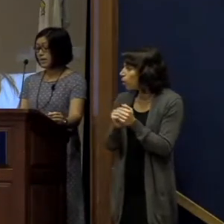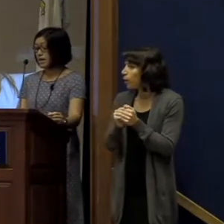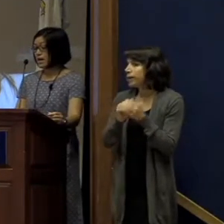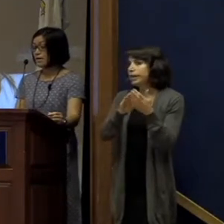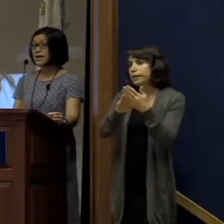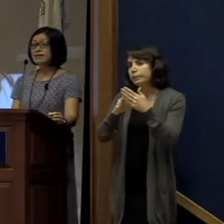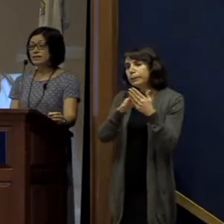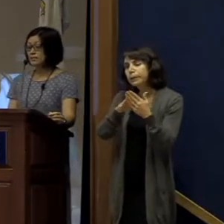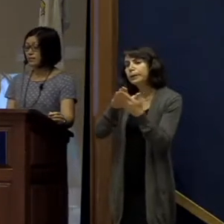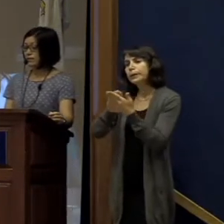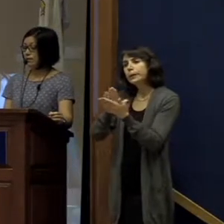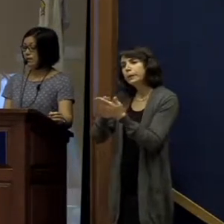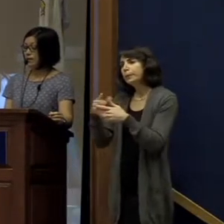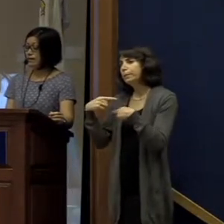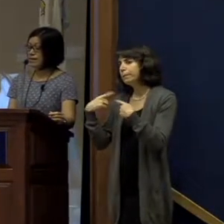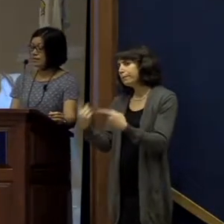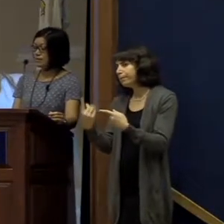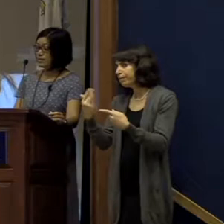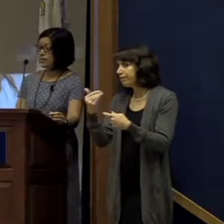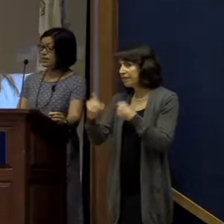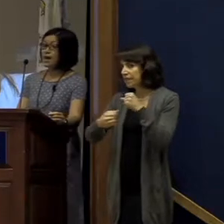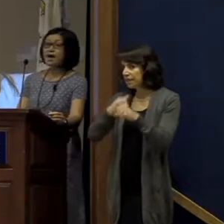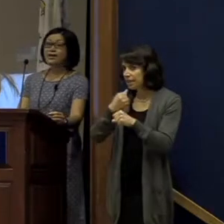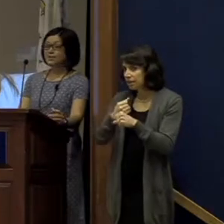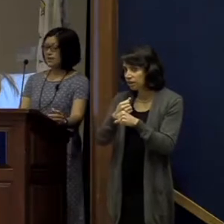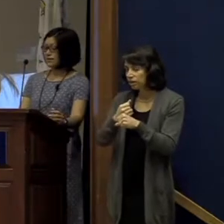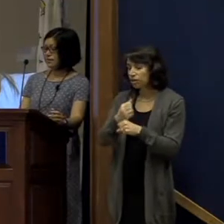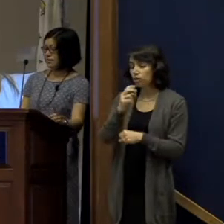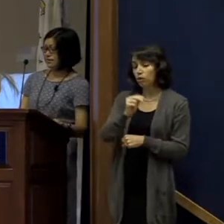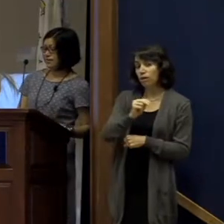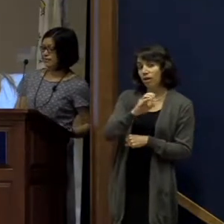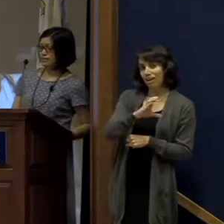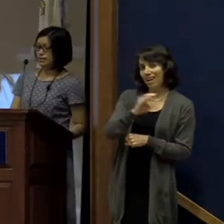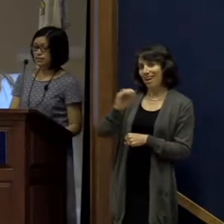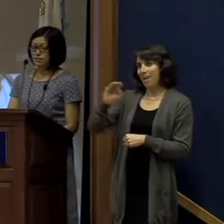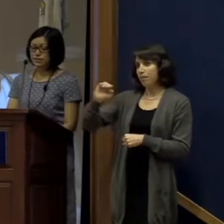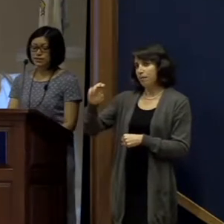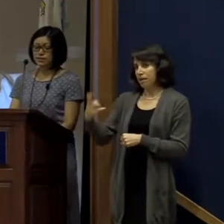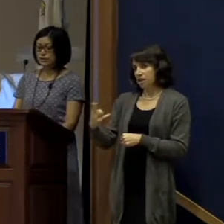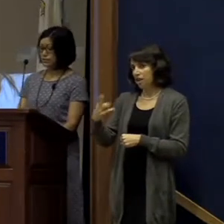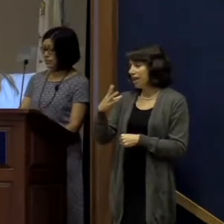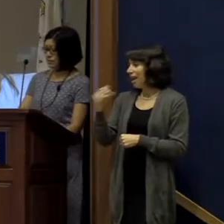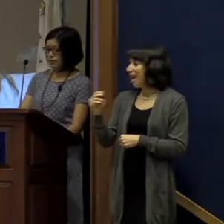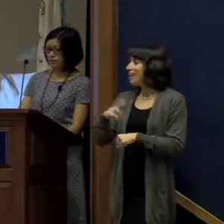Our partners are both in North Carolina and Michigan. And we thank the National Science Foundation for the continued support of this work.